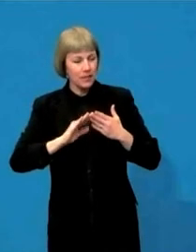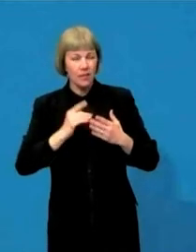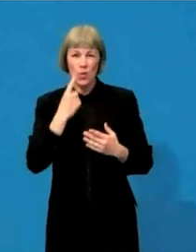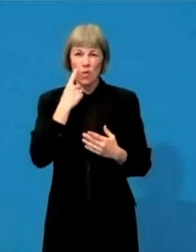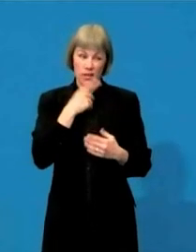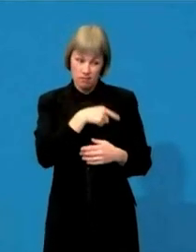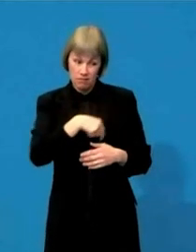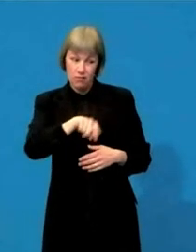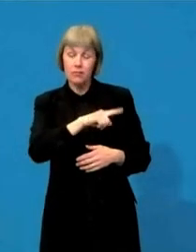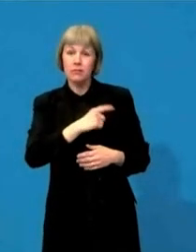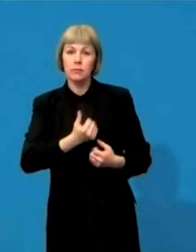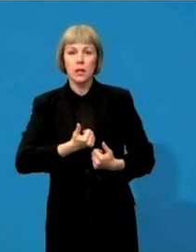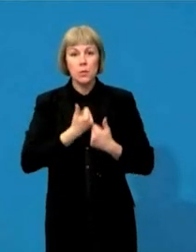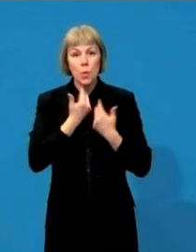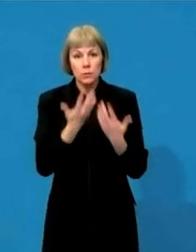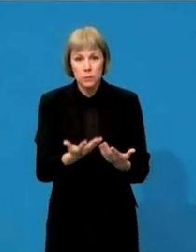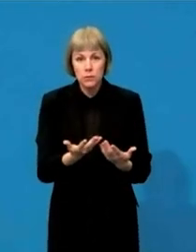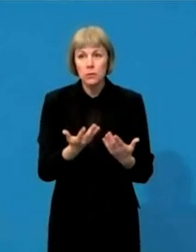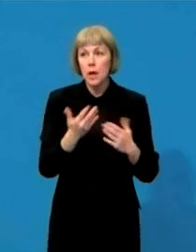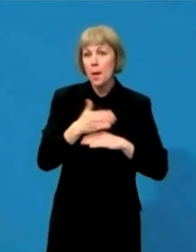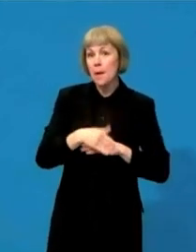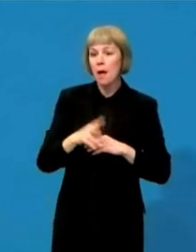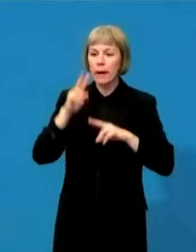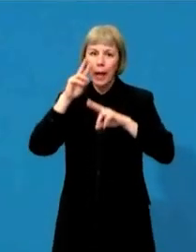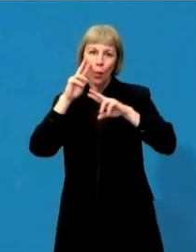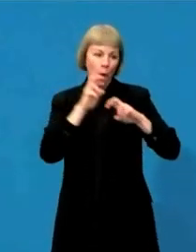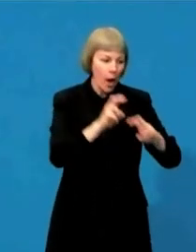inquiries and Royal Commissions? Yeah.